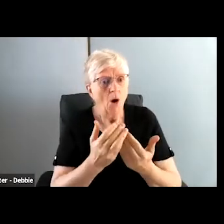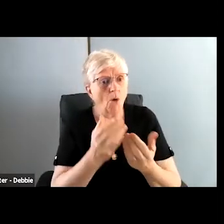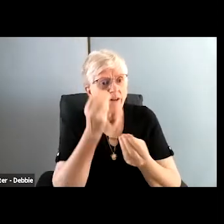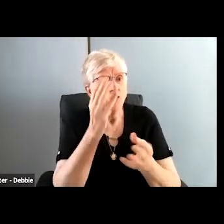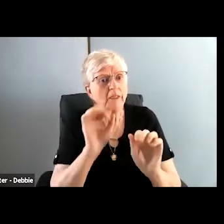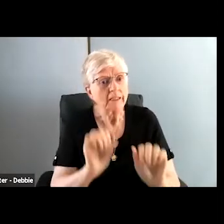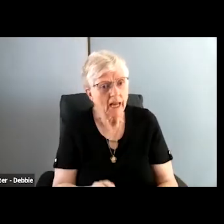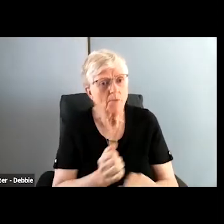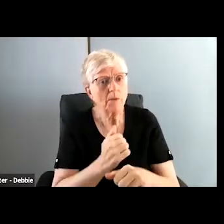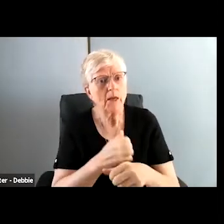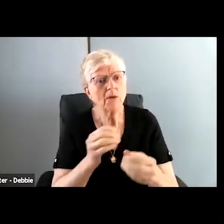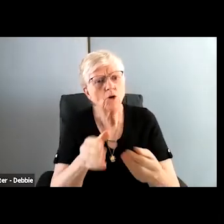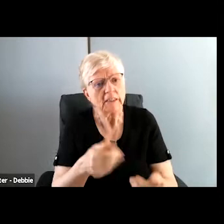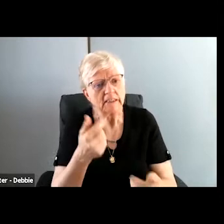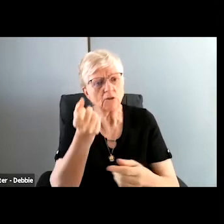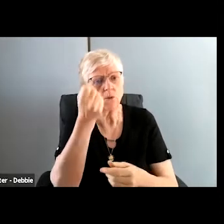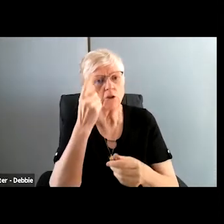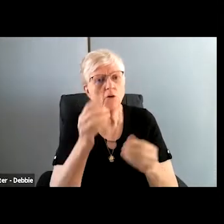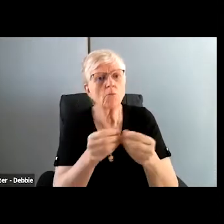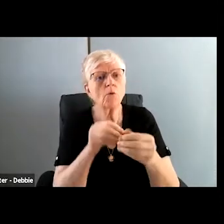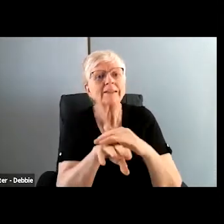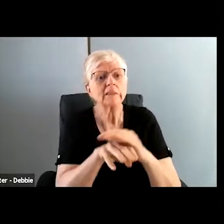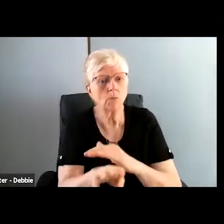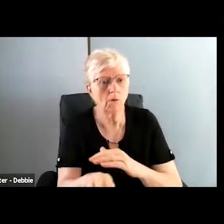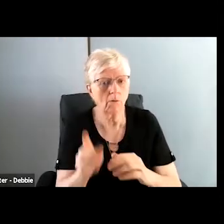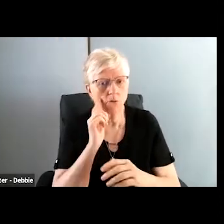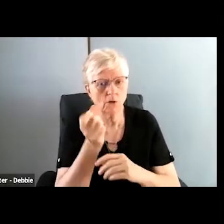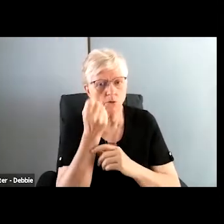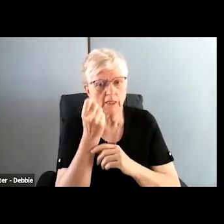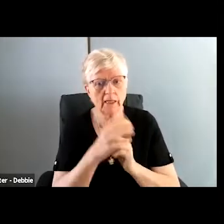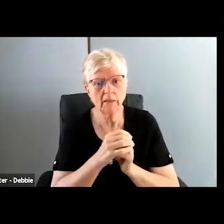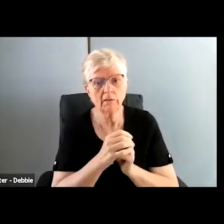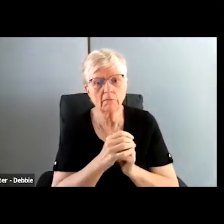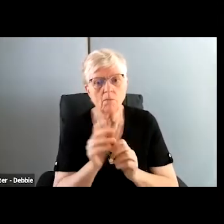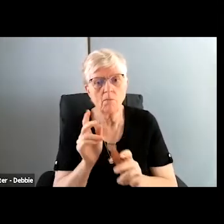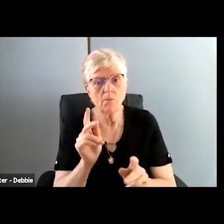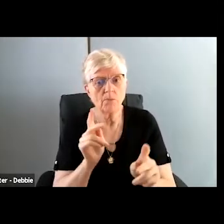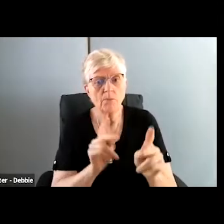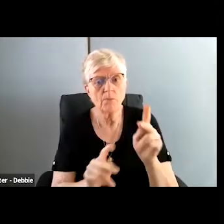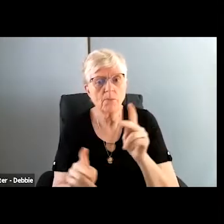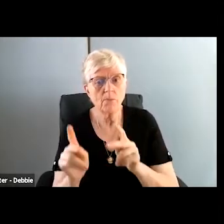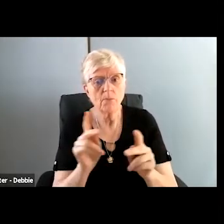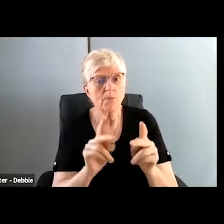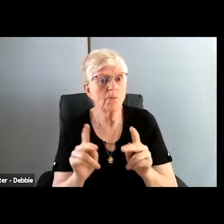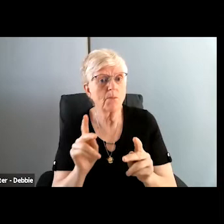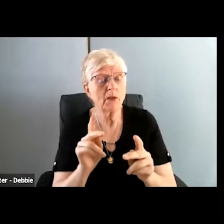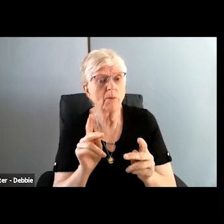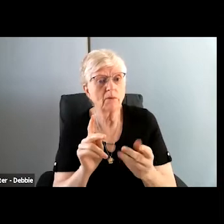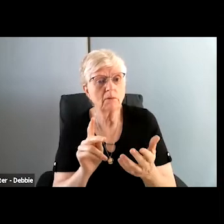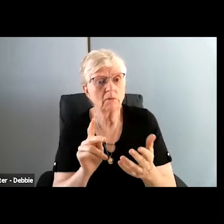INFORMATION COULD BE MADE EASIER OR MORE ACCESSIBLE FOR UNDERSTANDS AND PEOPLE GAVE US A LOT OF RESPONSES WHICH WE